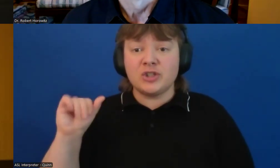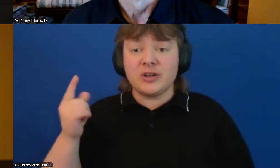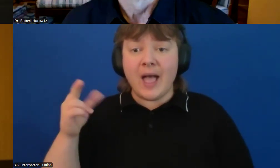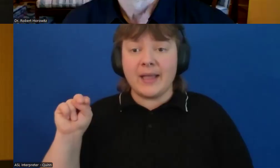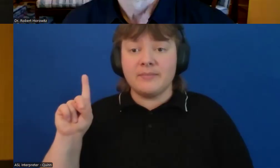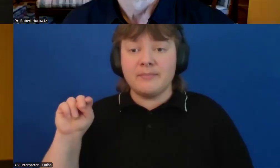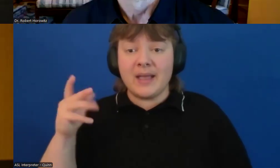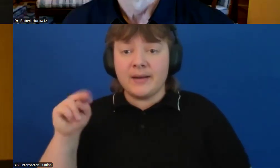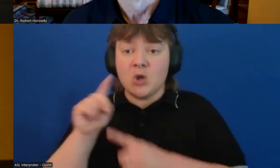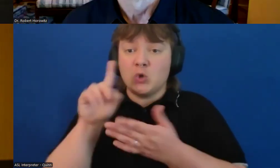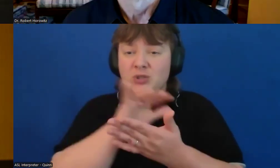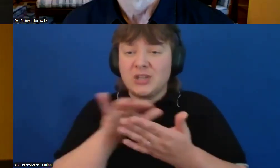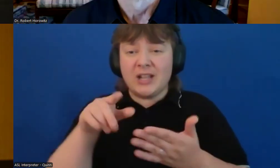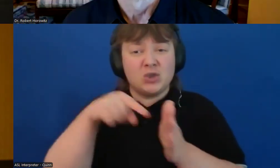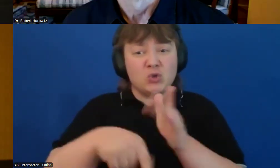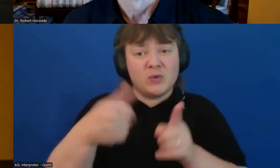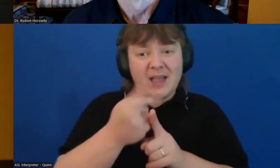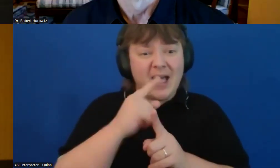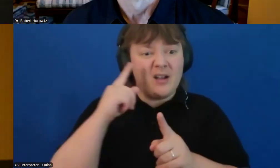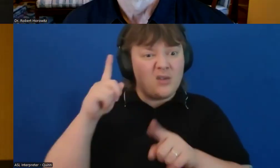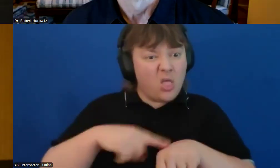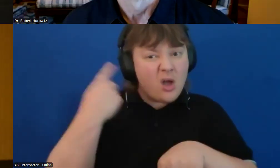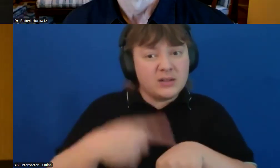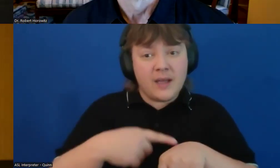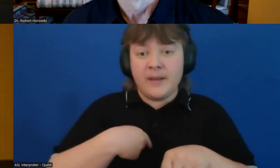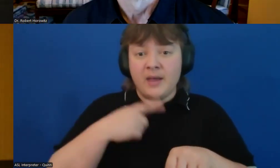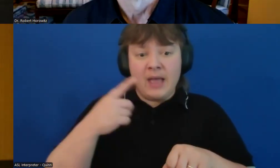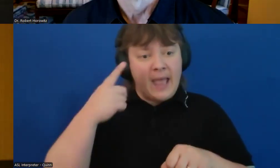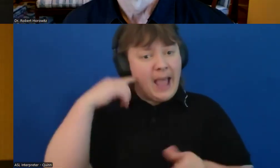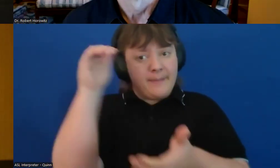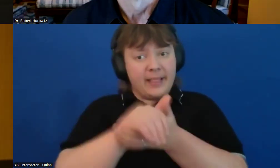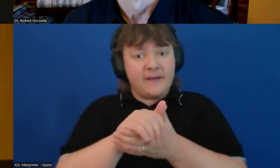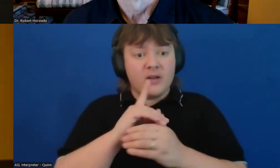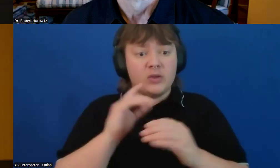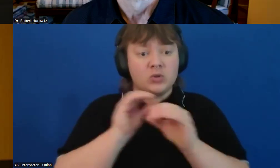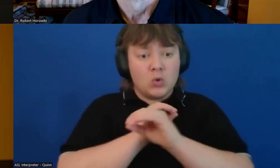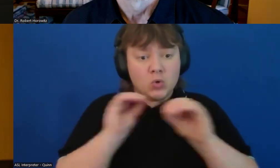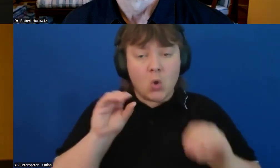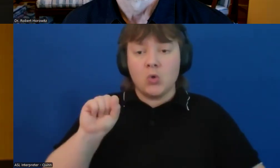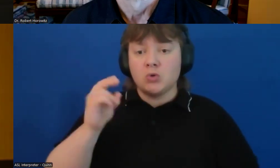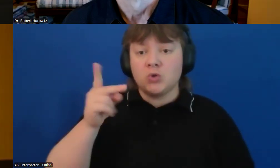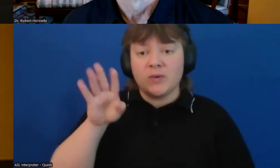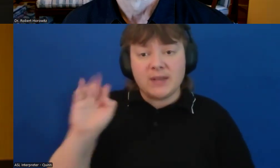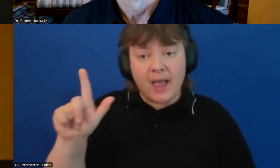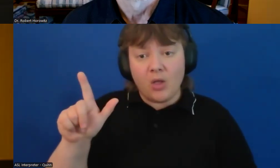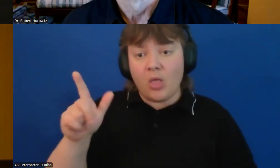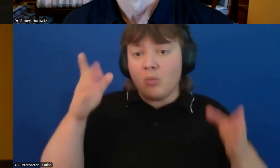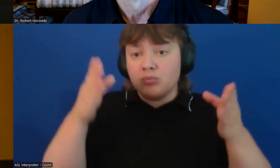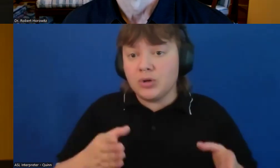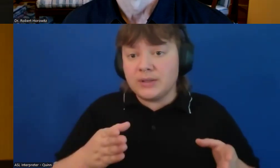uh insisted and I fully believe it that there is no suicidal person who doesn't have ambivalent